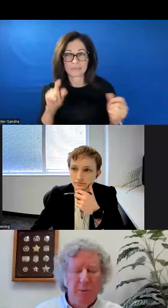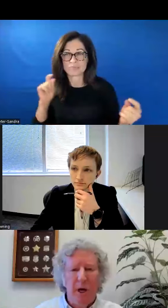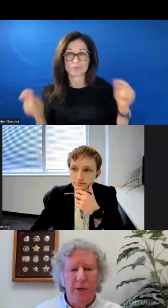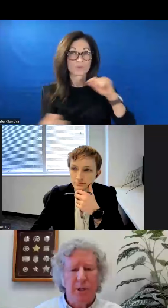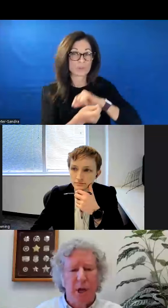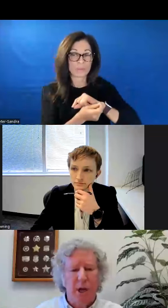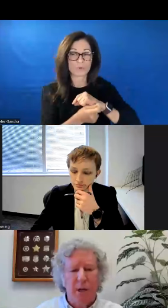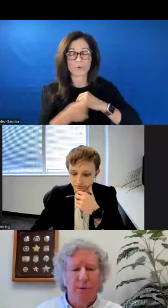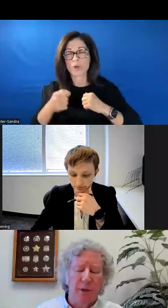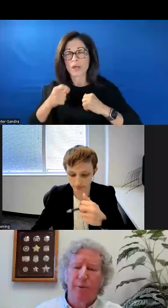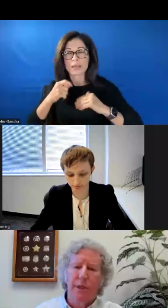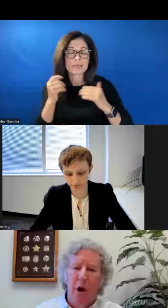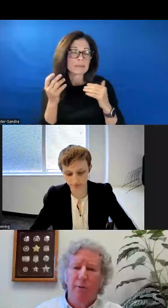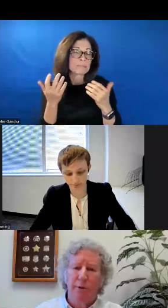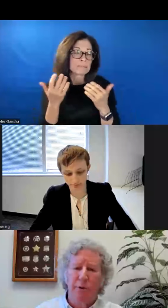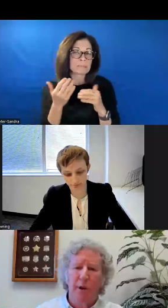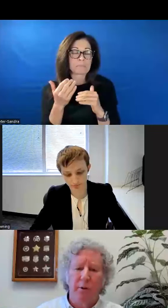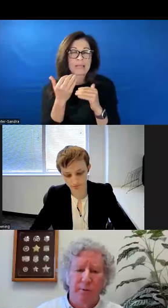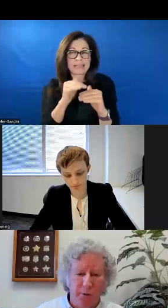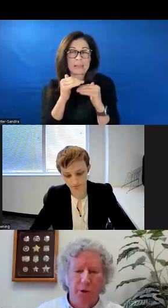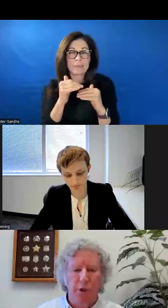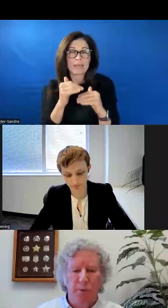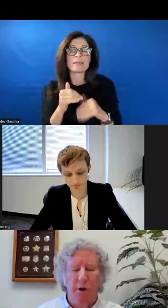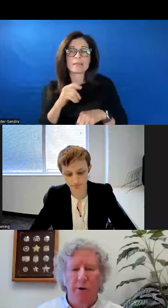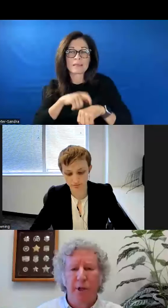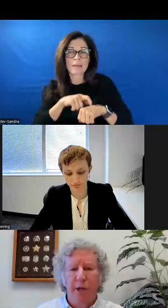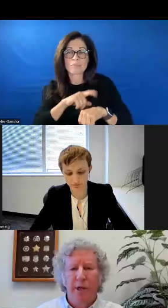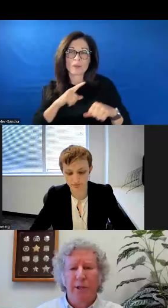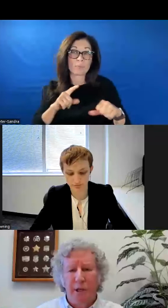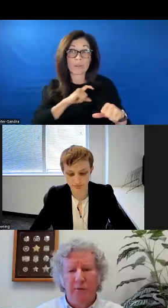MINIMIZE THE TIMES THAT THE POLICE RESPONDERS ARE FIRST TO RESPOND TO